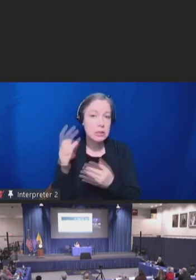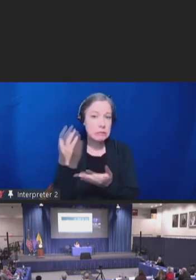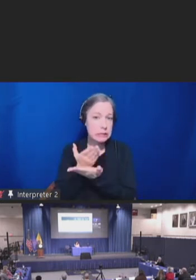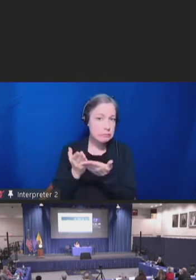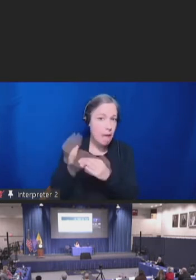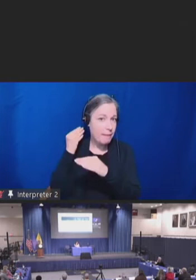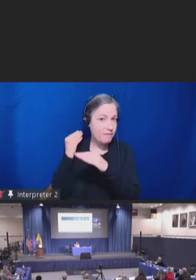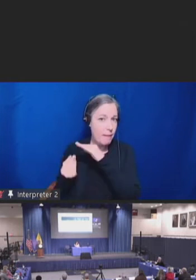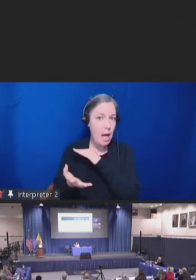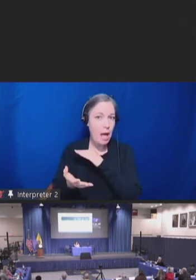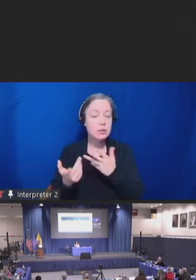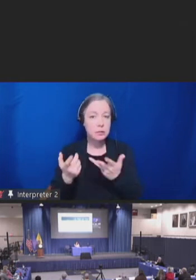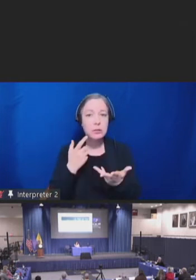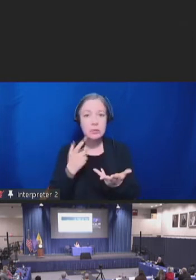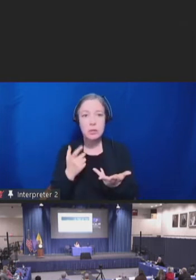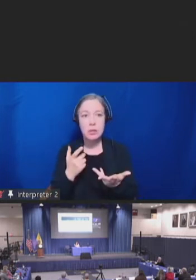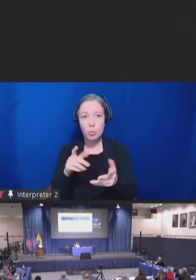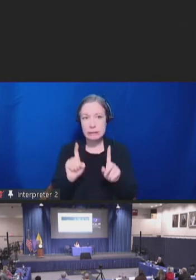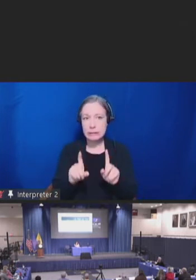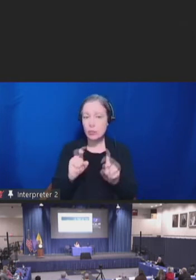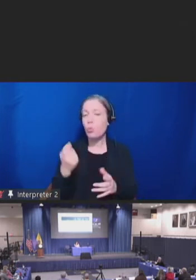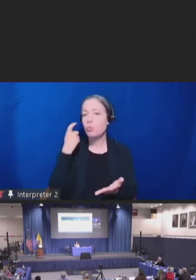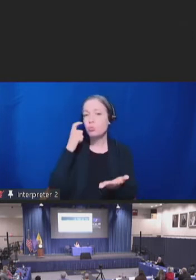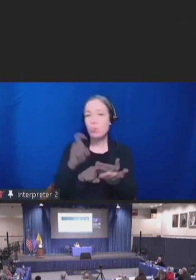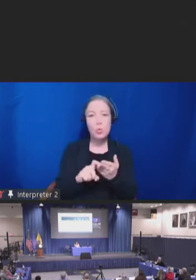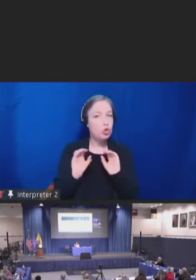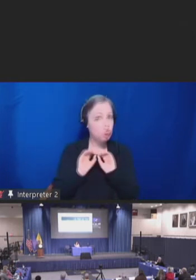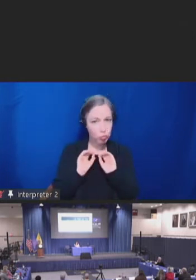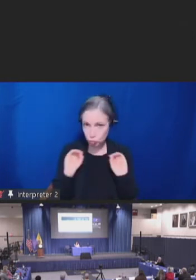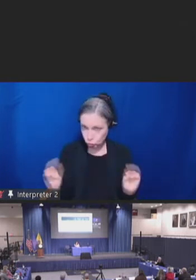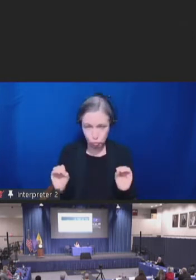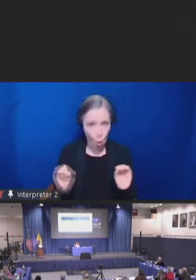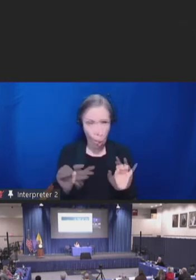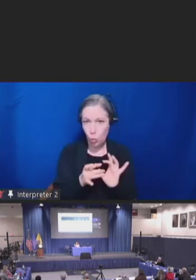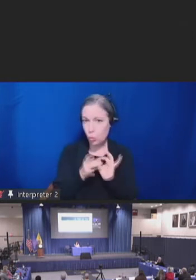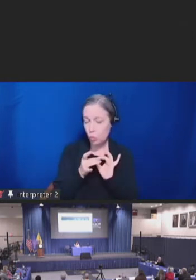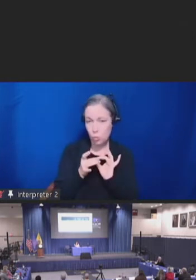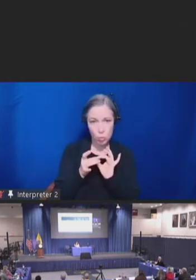And here, there was no association between vaccine-associated aluminum and all cause